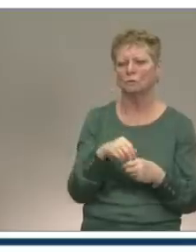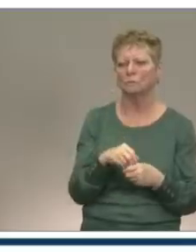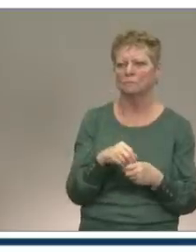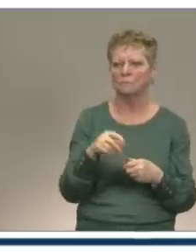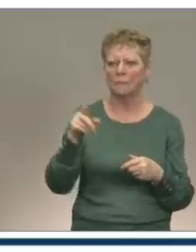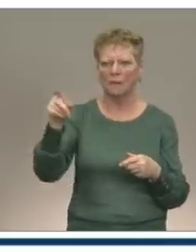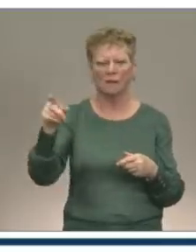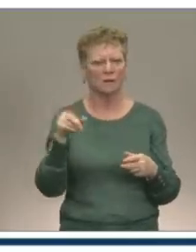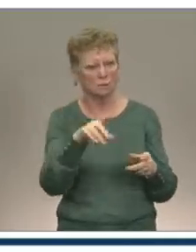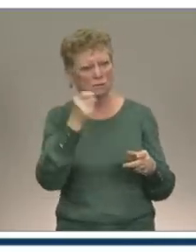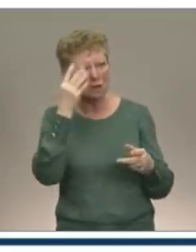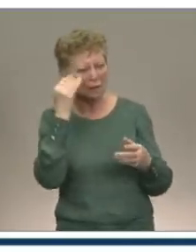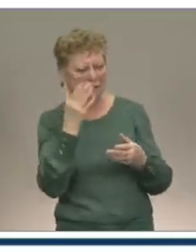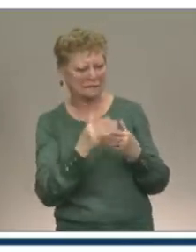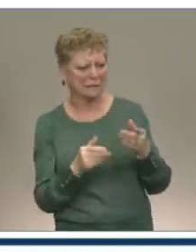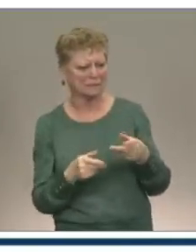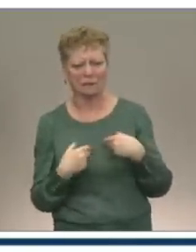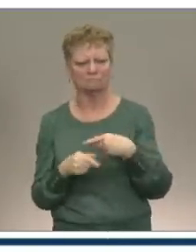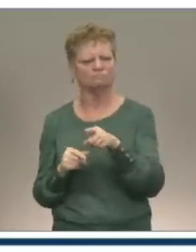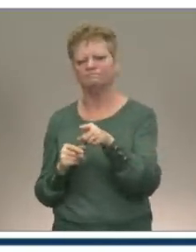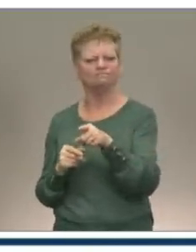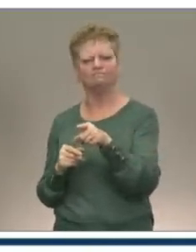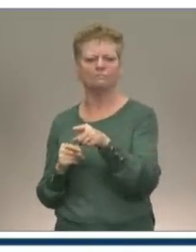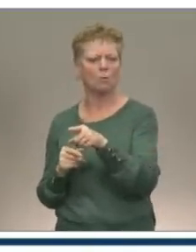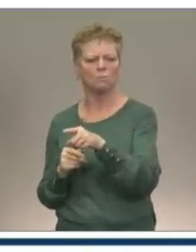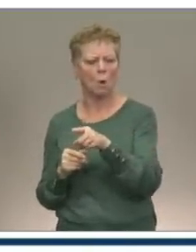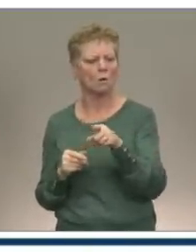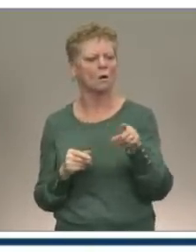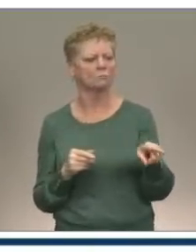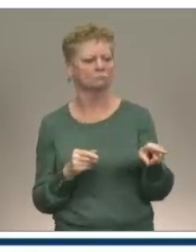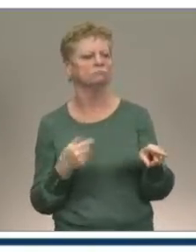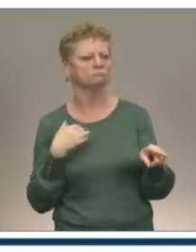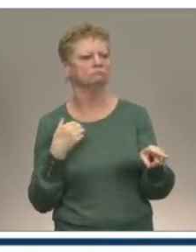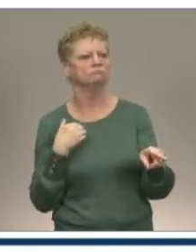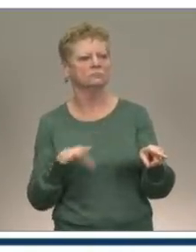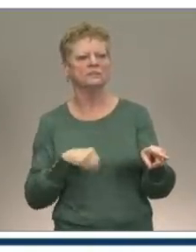no i will not have this vaccine type i want viral vector and then getting that different type of